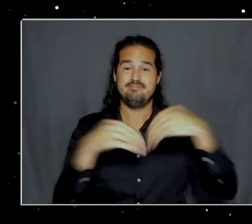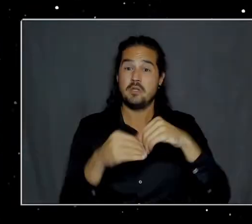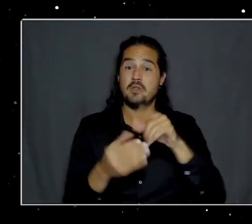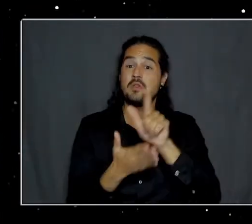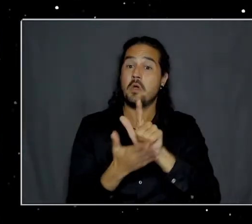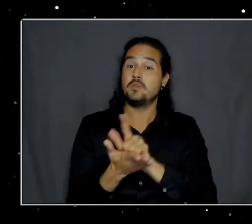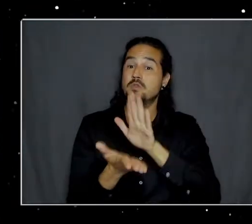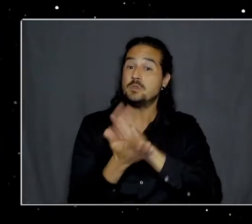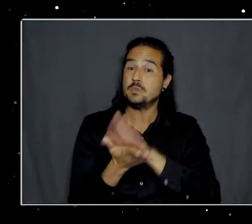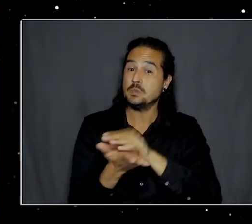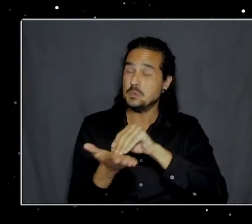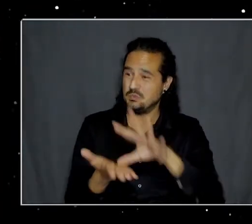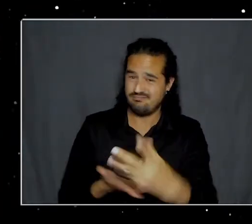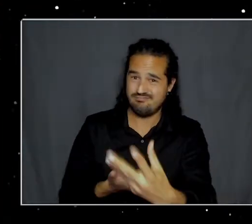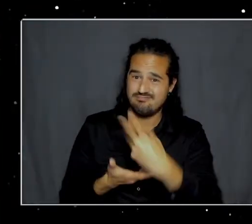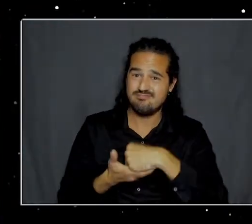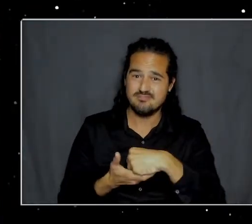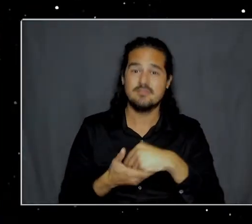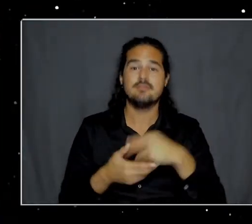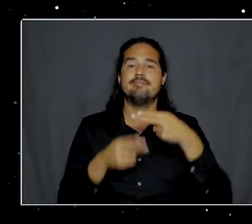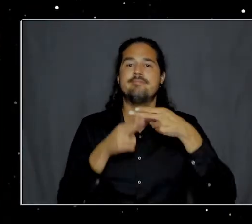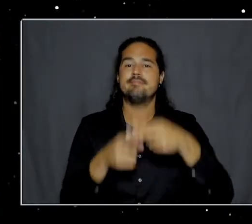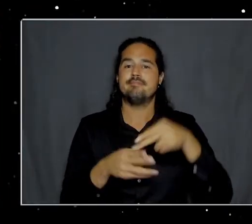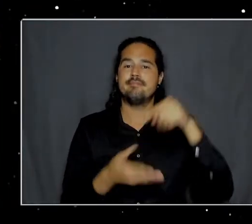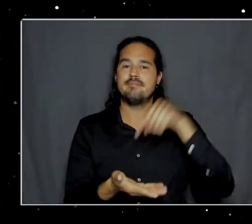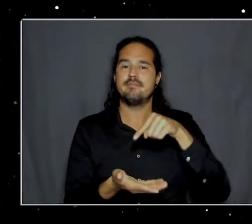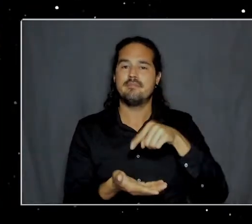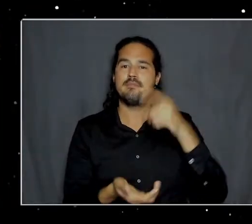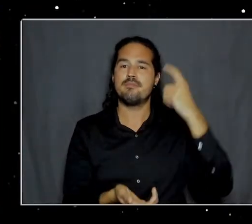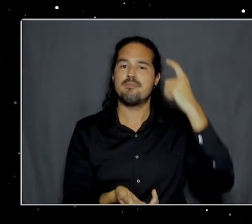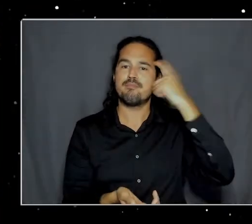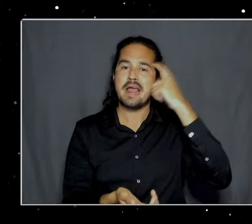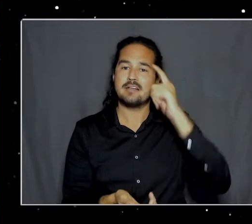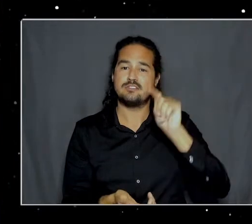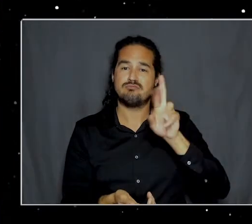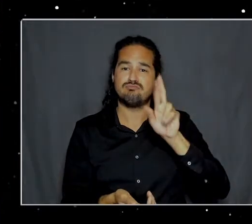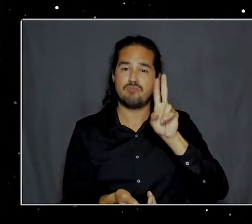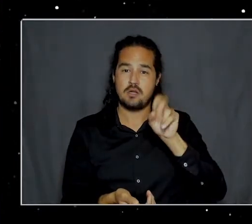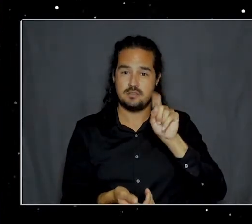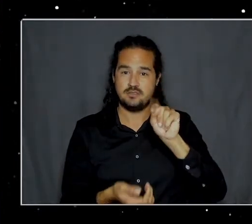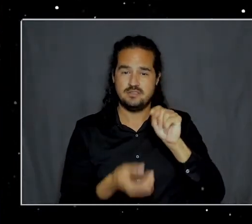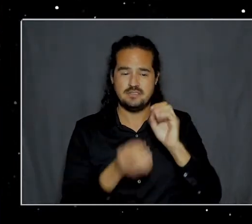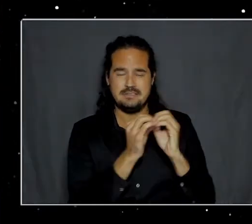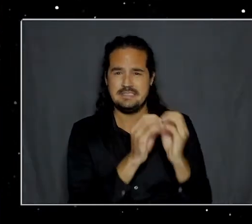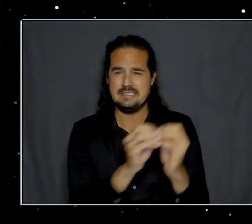AS WELL AS LAW SCHOOLS. AND PULLED TOGETHER THIS BRAIN